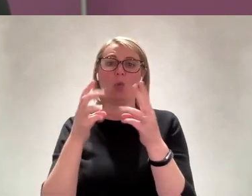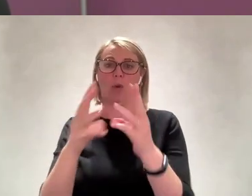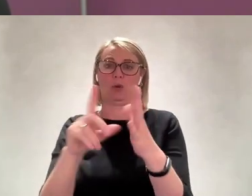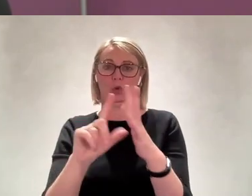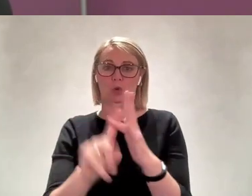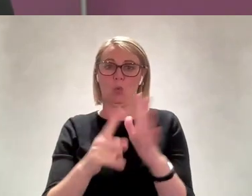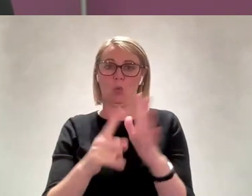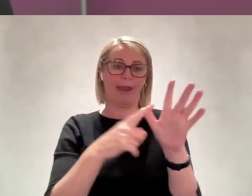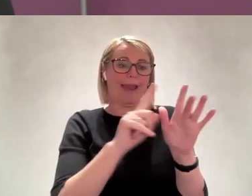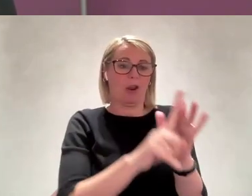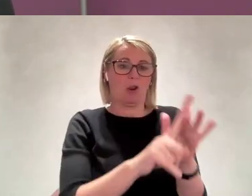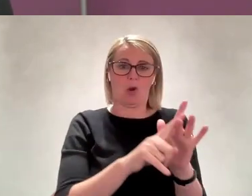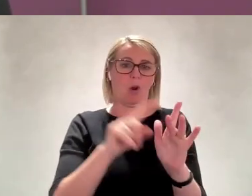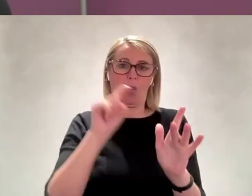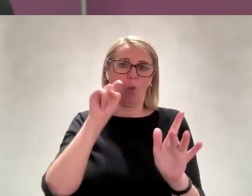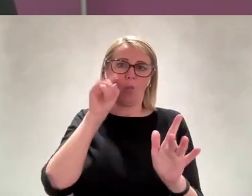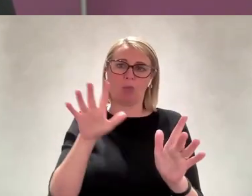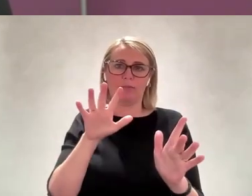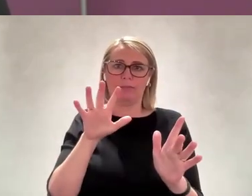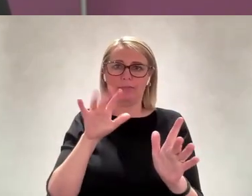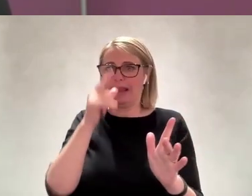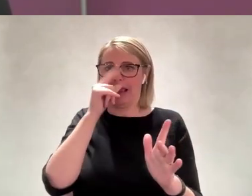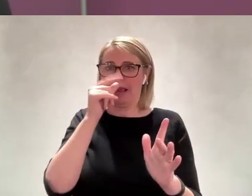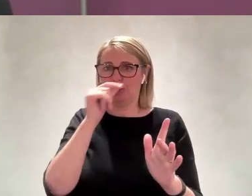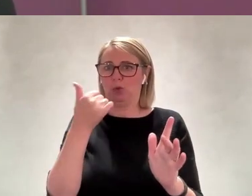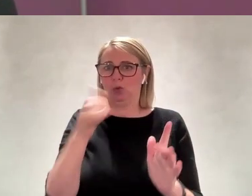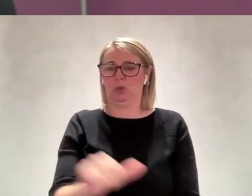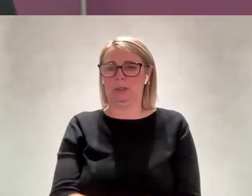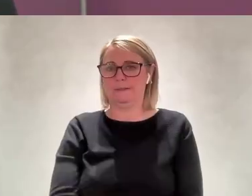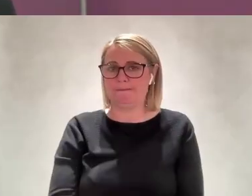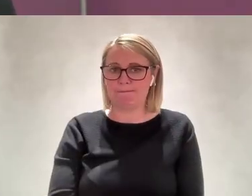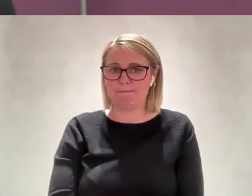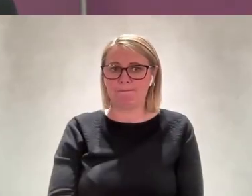of doing it where AI won't be actually able to be utilised.